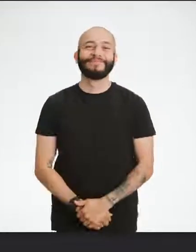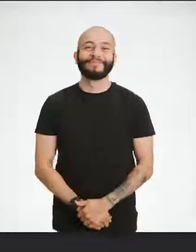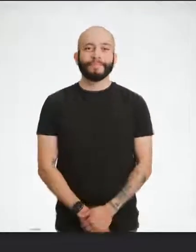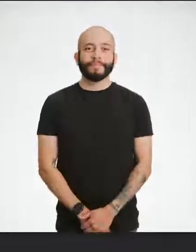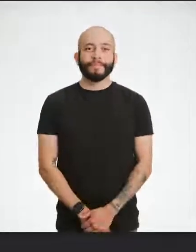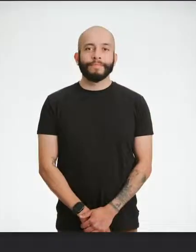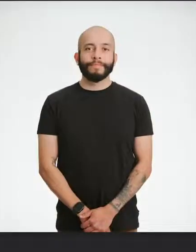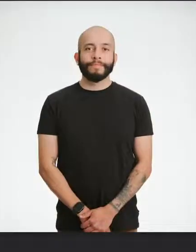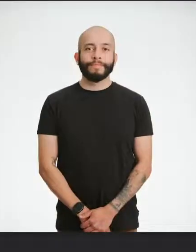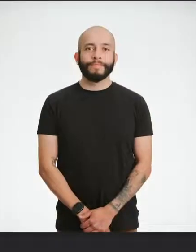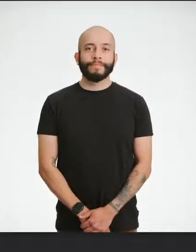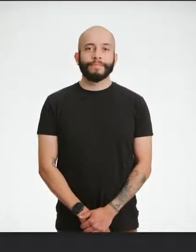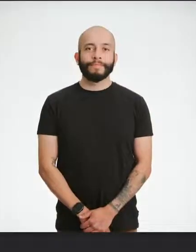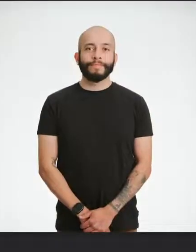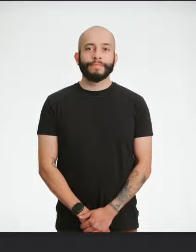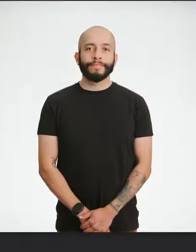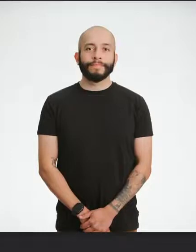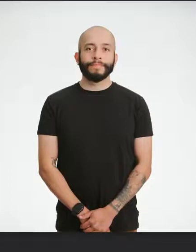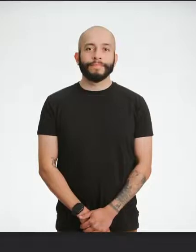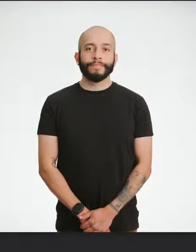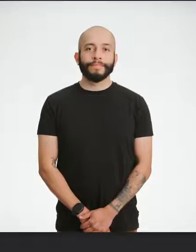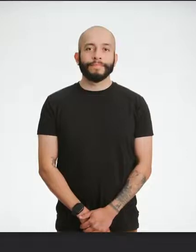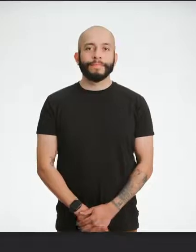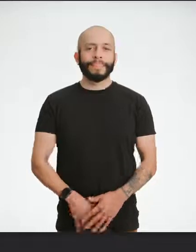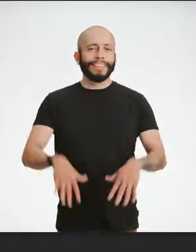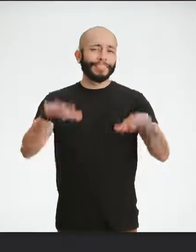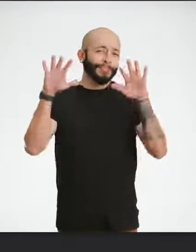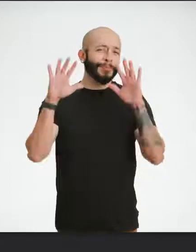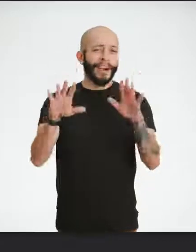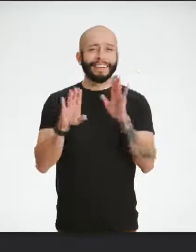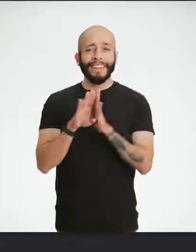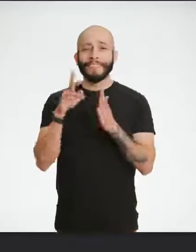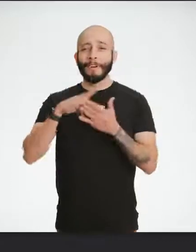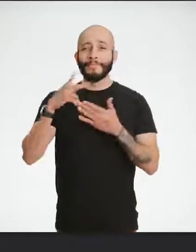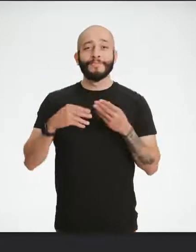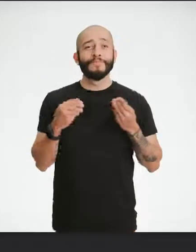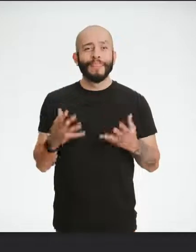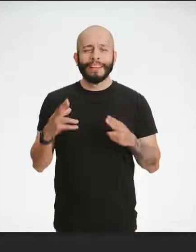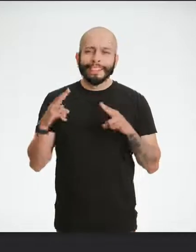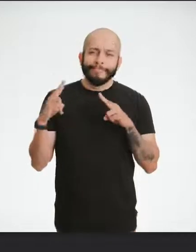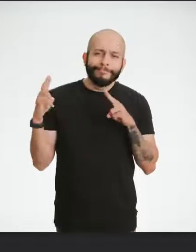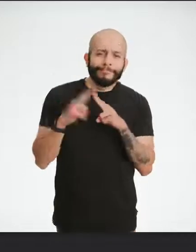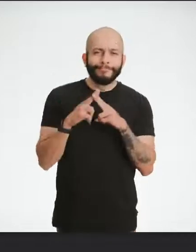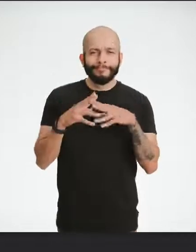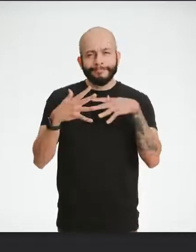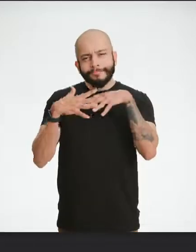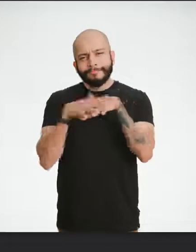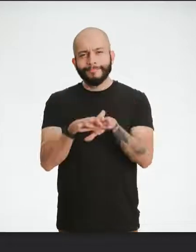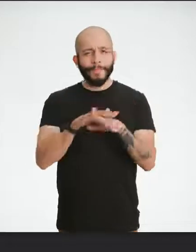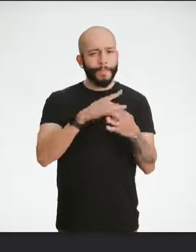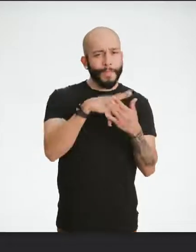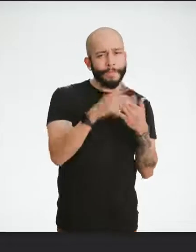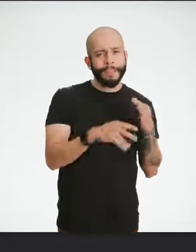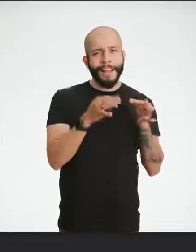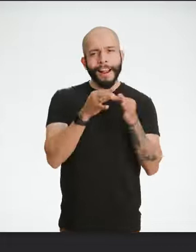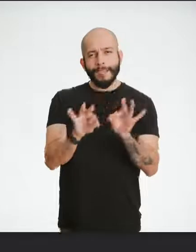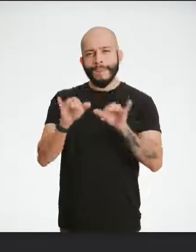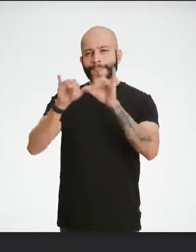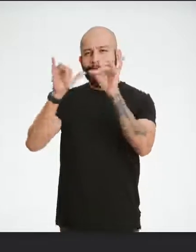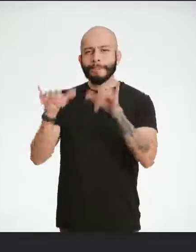, Josh Shaffer: A great developer platform provides tight integration between programming language, frameworks and tools.